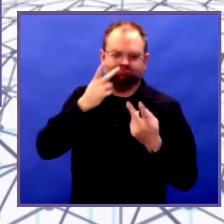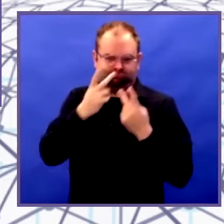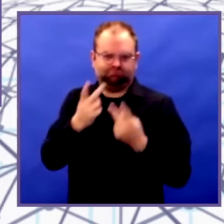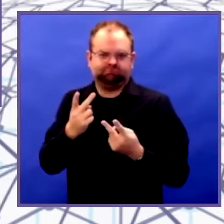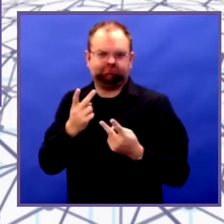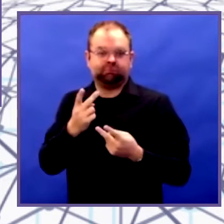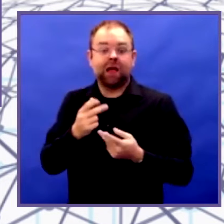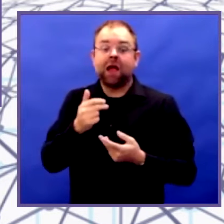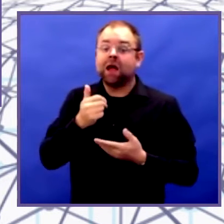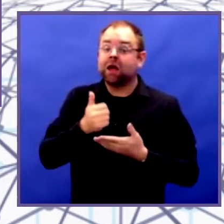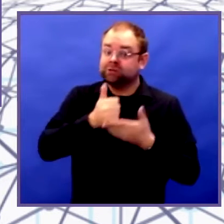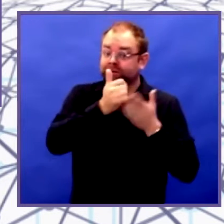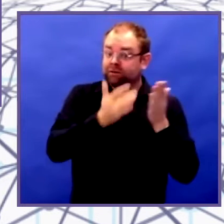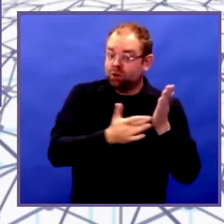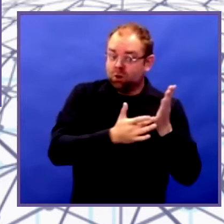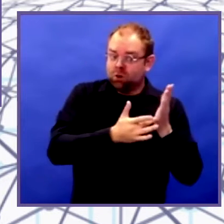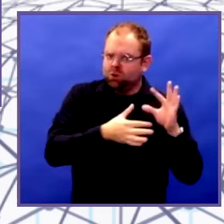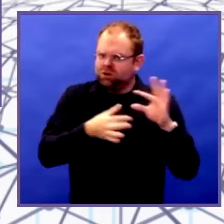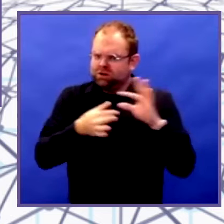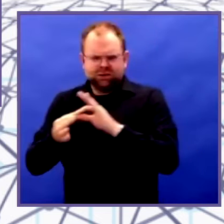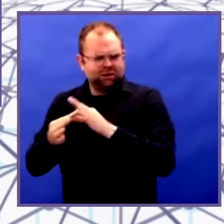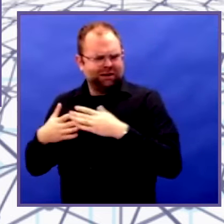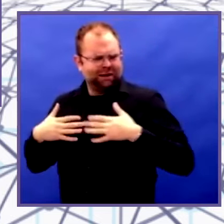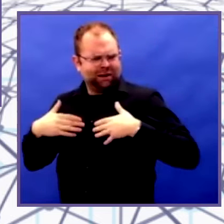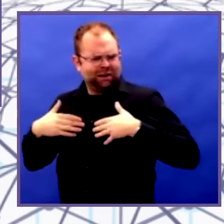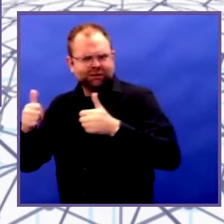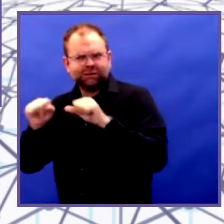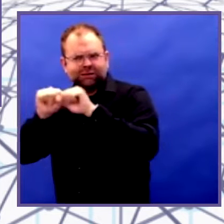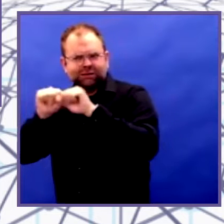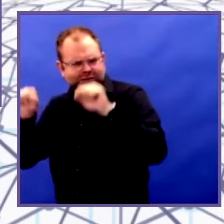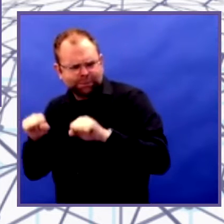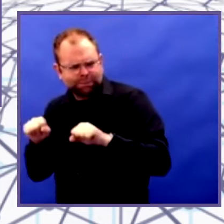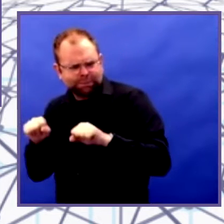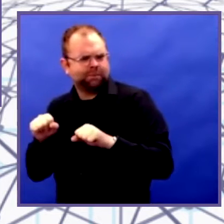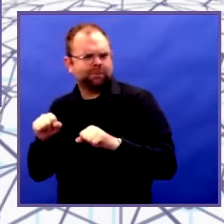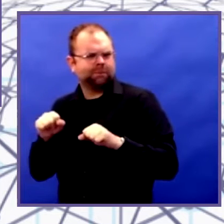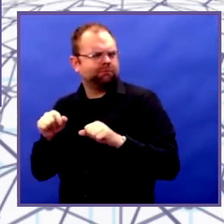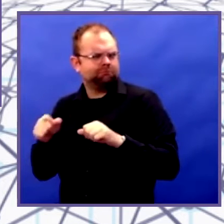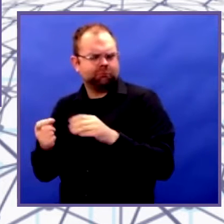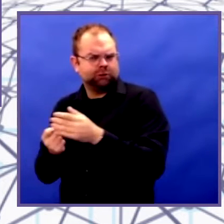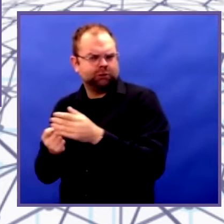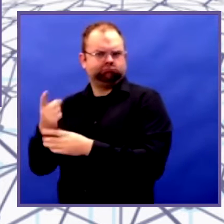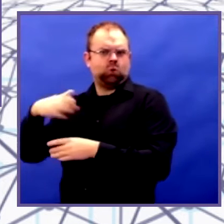member states in integrating assistive technology services into their healthcare systems, including